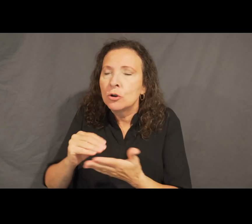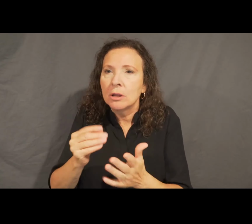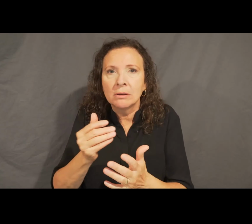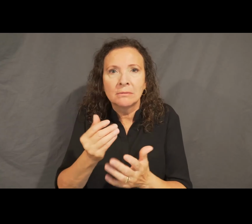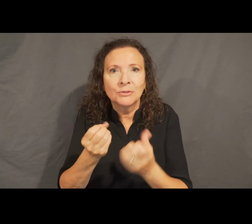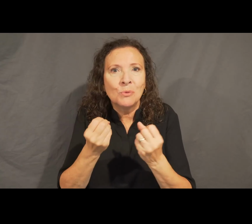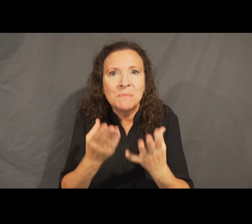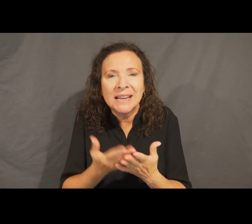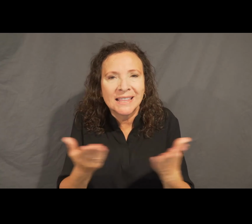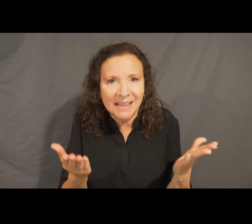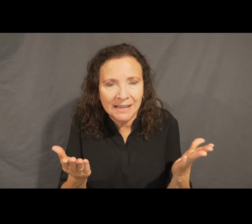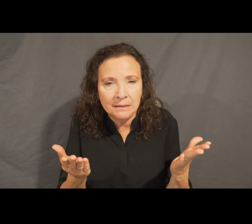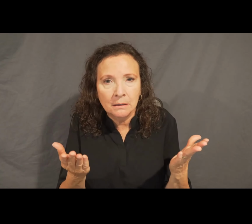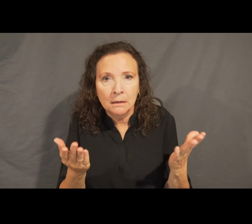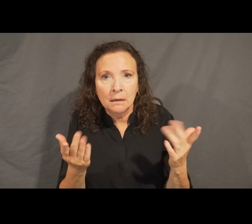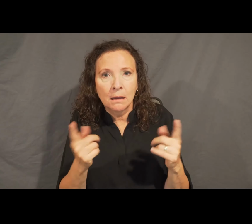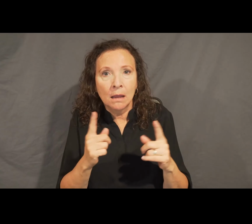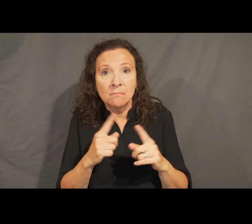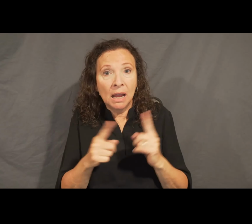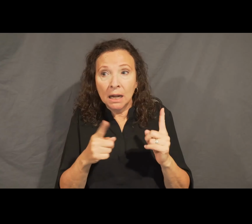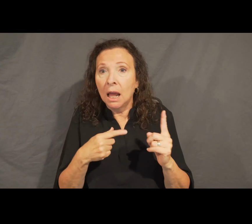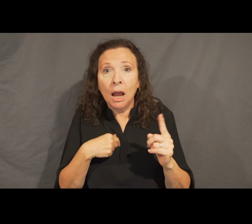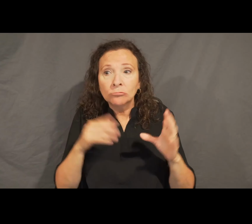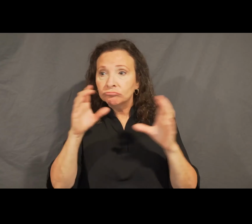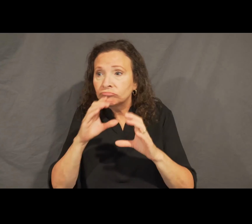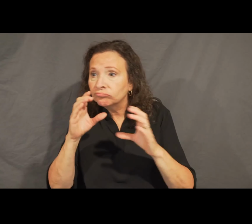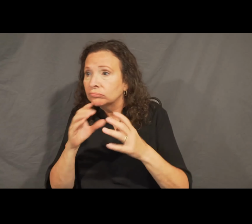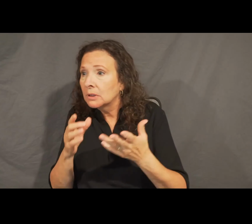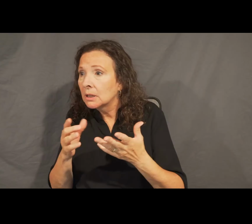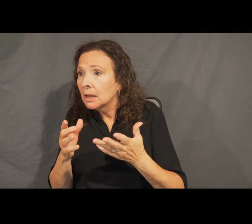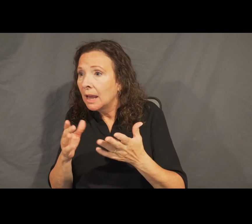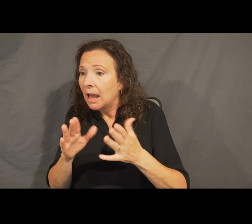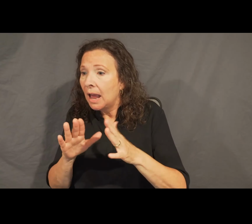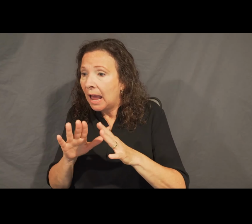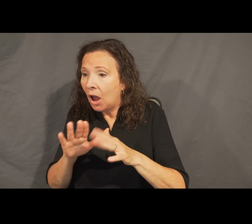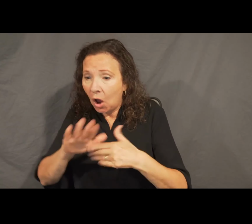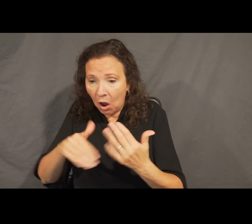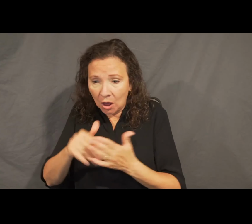But I wasn't able to find anything anywhere about how you take all of this wisdom and